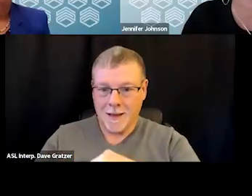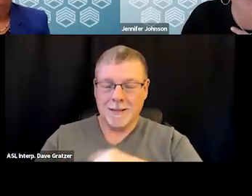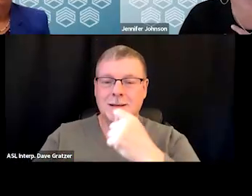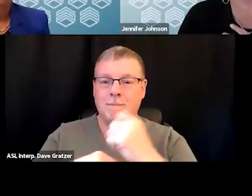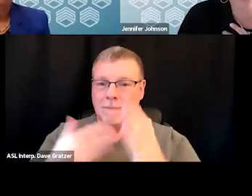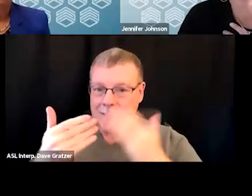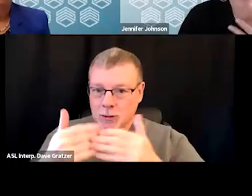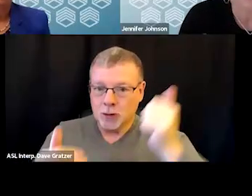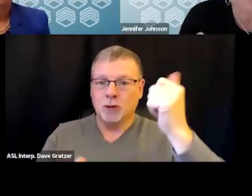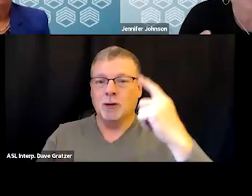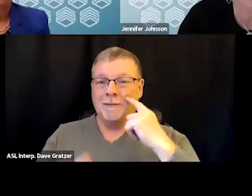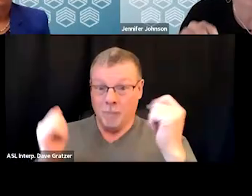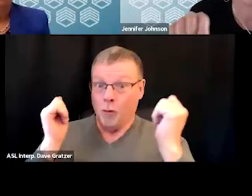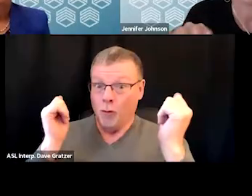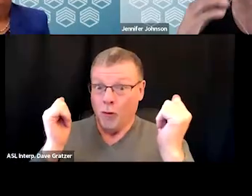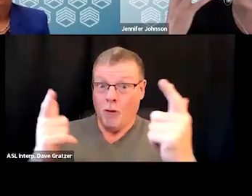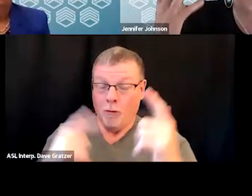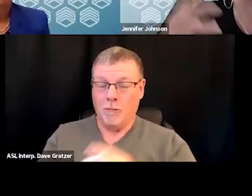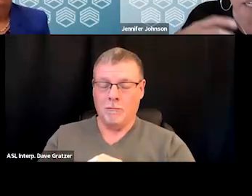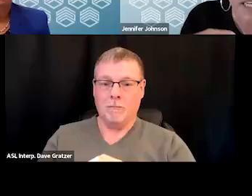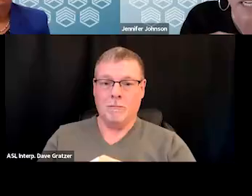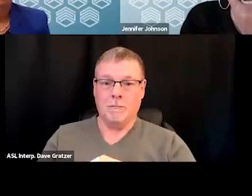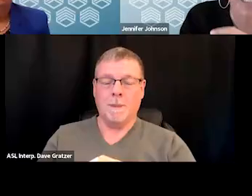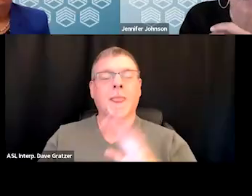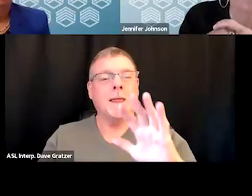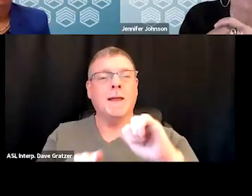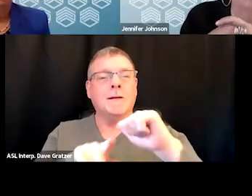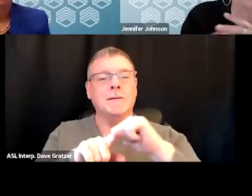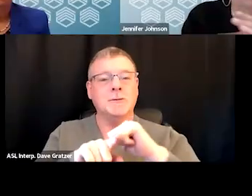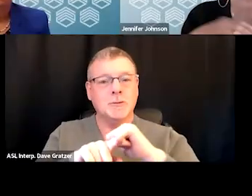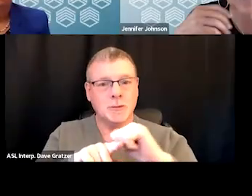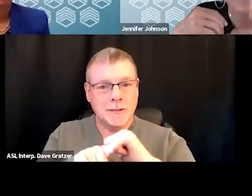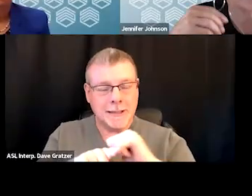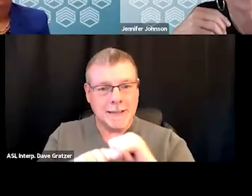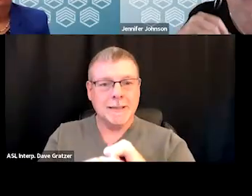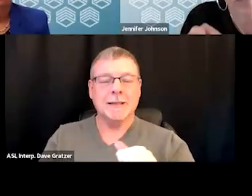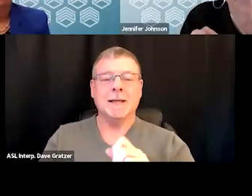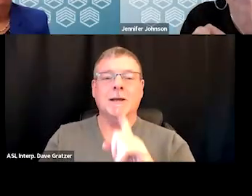to make things easier for us. So training, um, really is important.